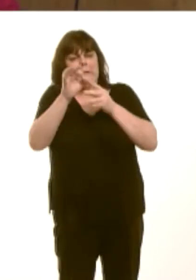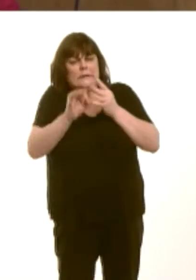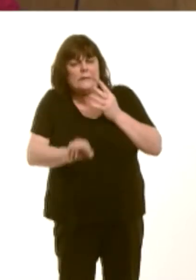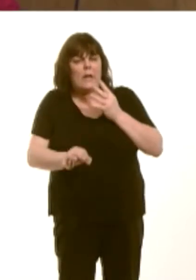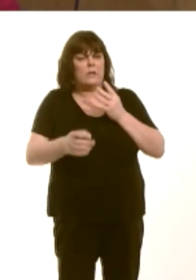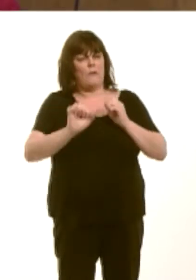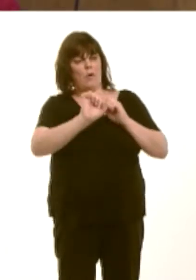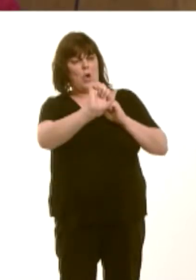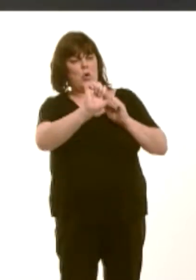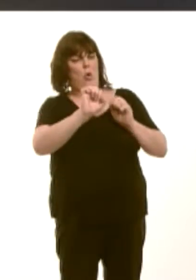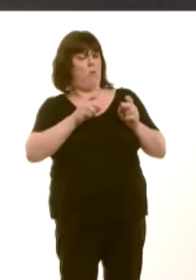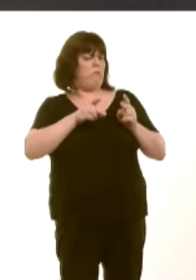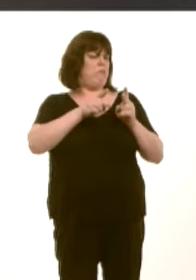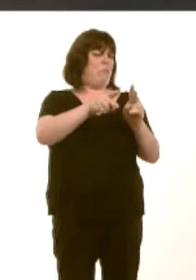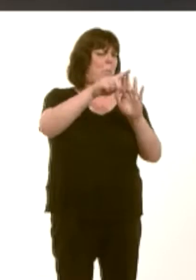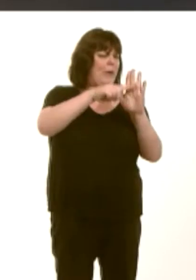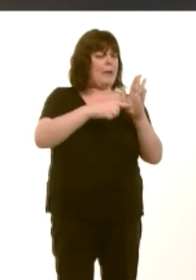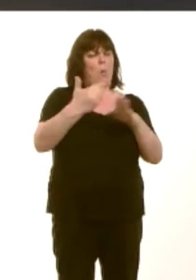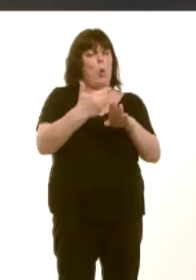operate before commenting on it, but Iím certainly with her in terms of saying that,